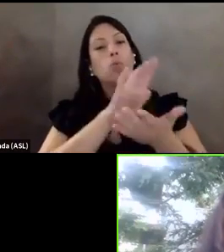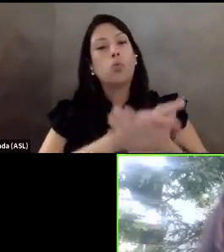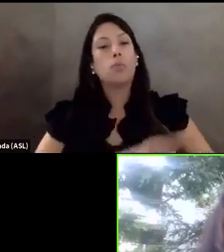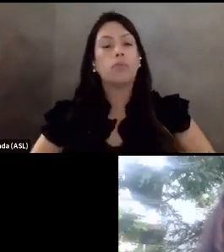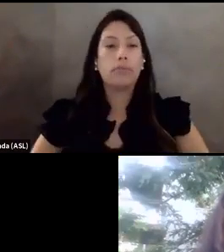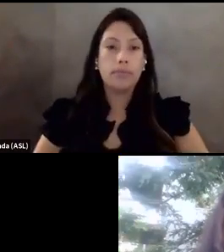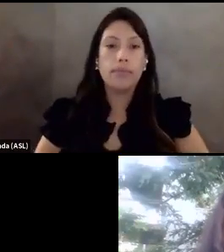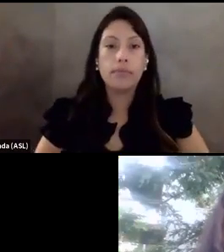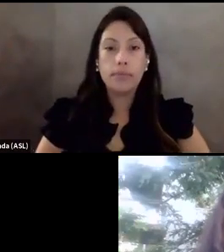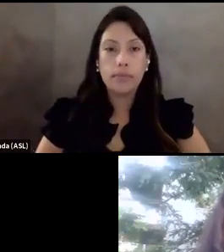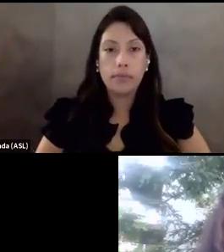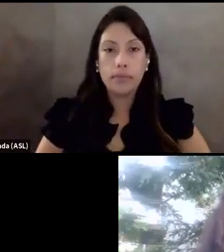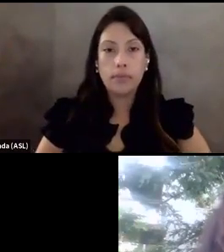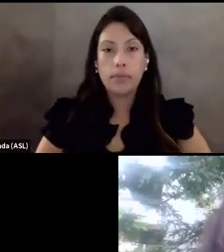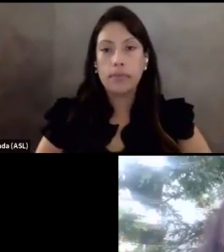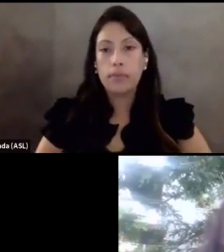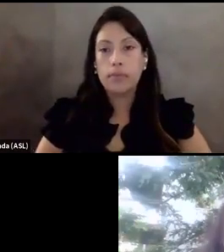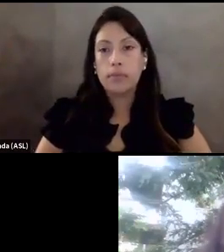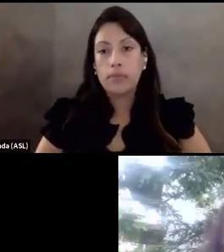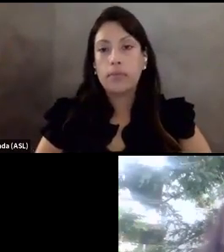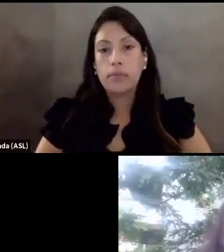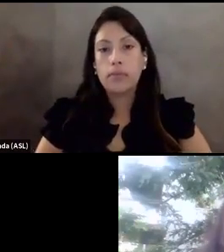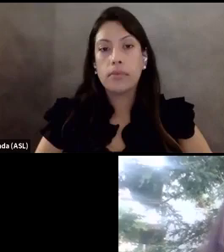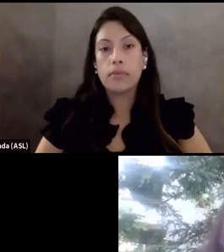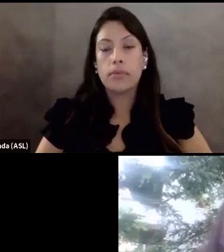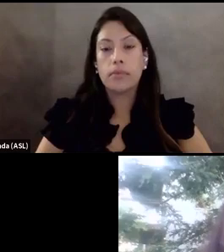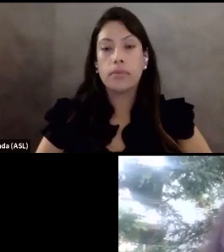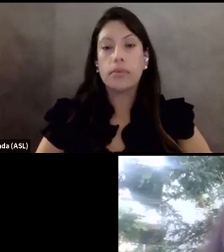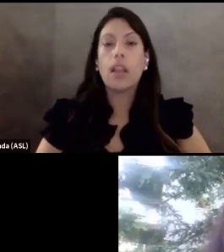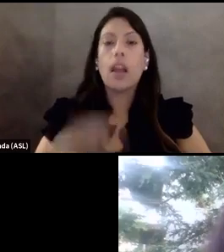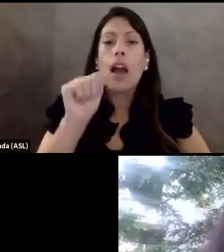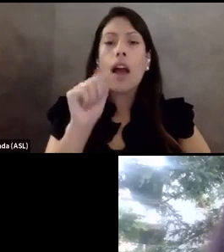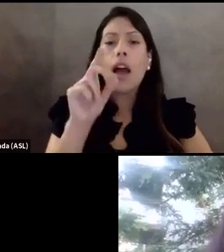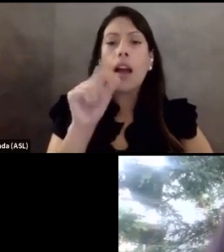If I might add something, Adam, please go ahead.